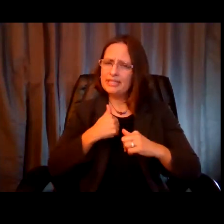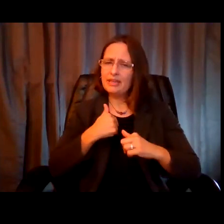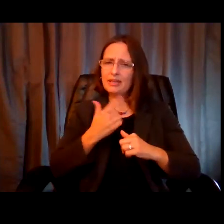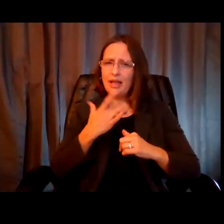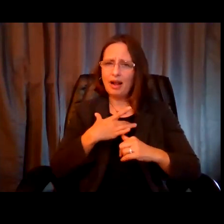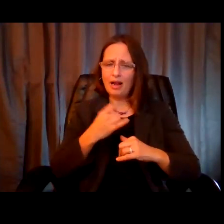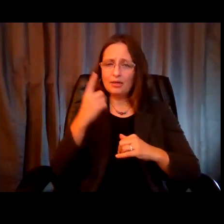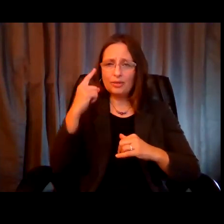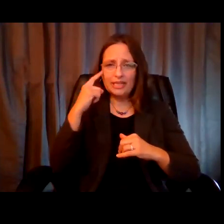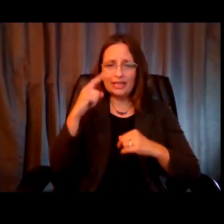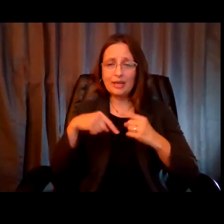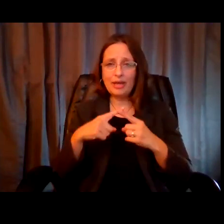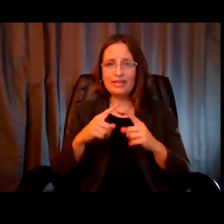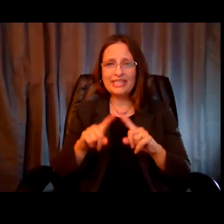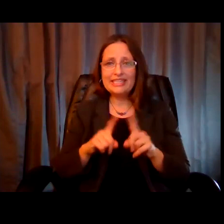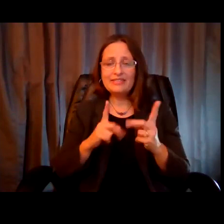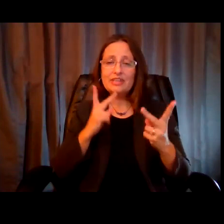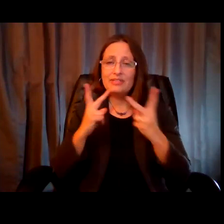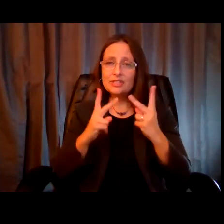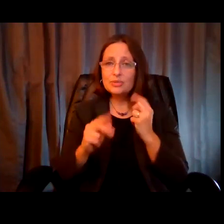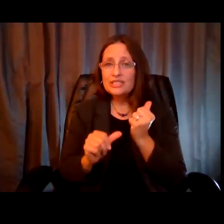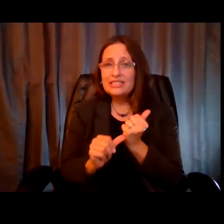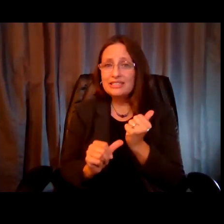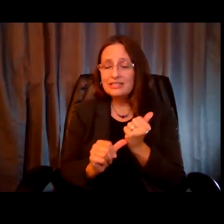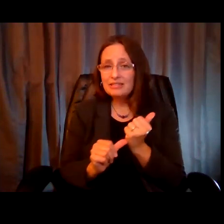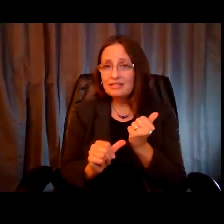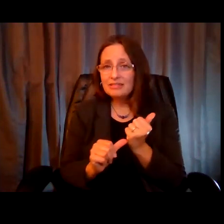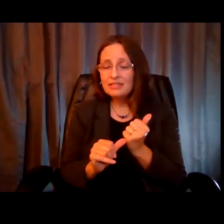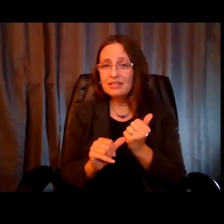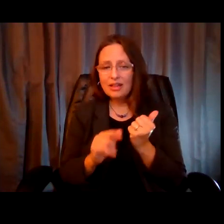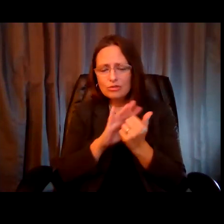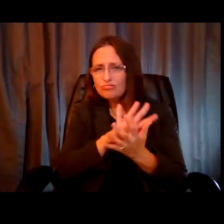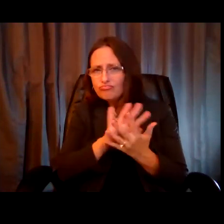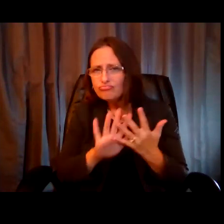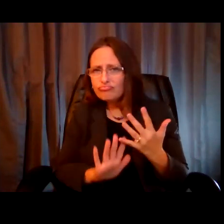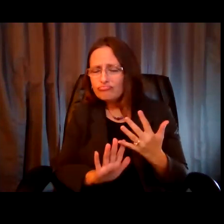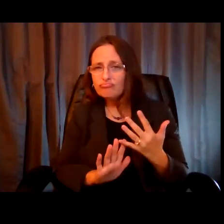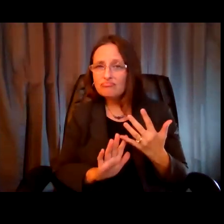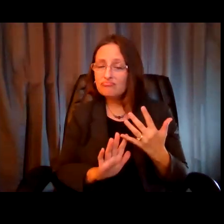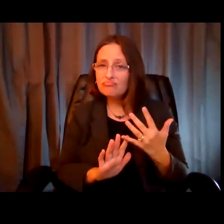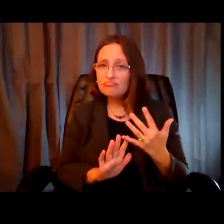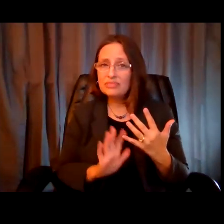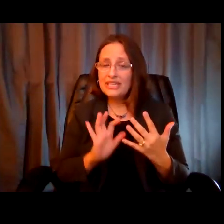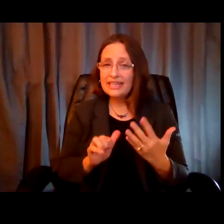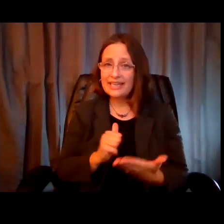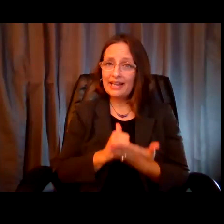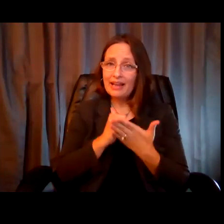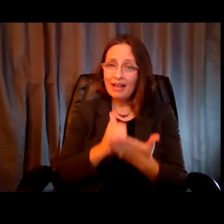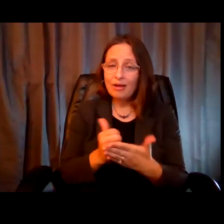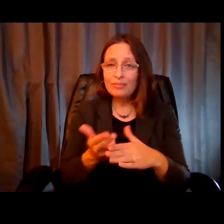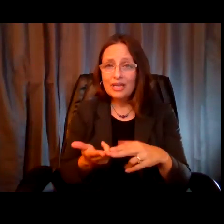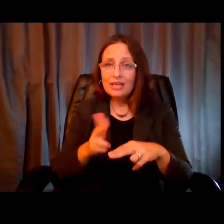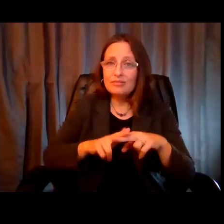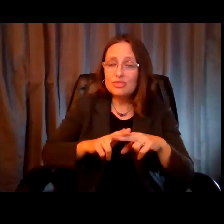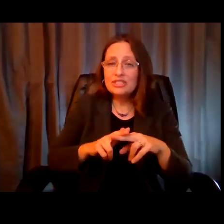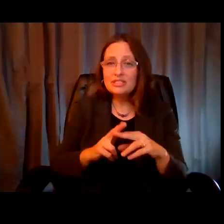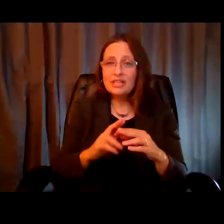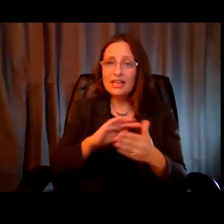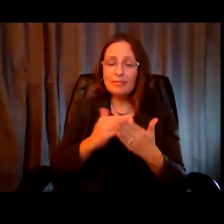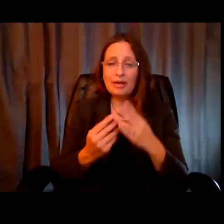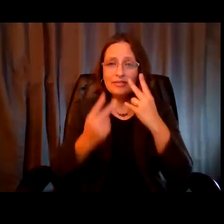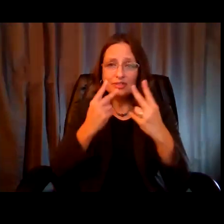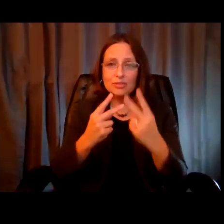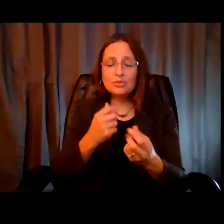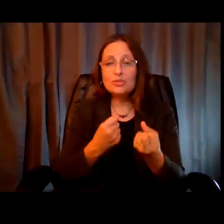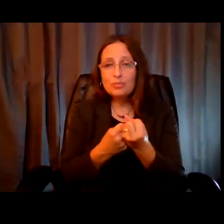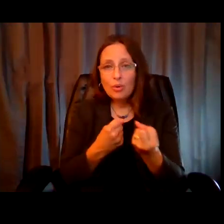you can ask the doctor tonic one visible for your appointment. It's a basic pen and paper, always